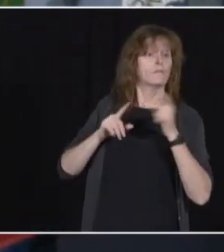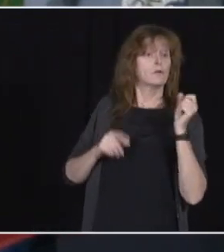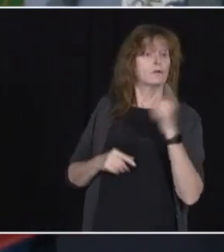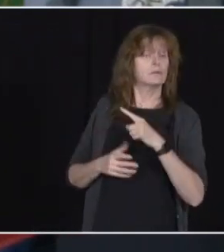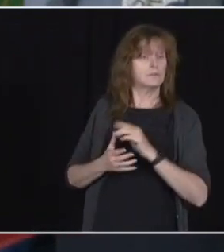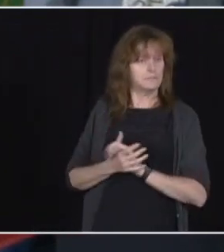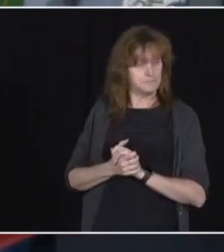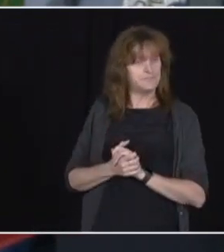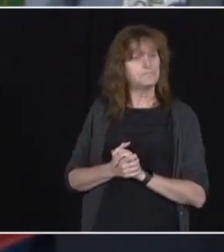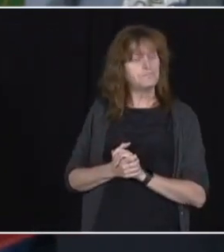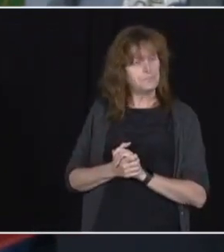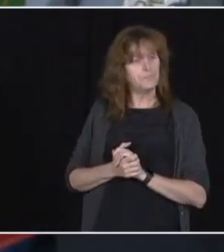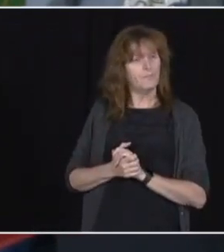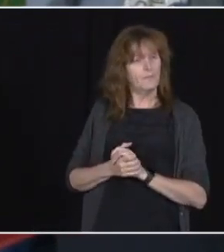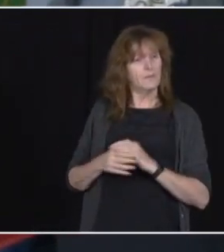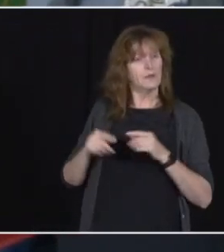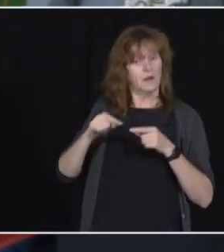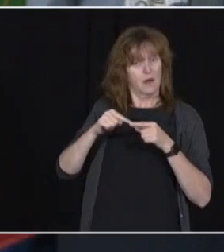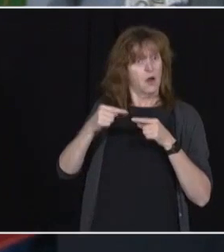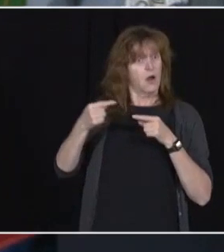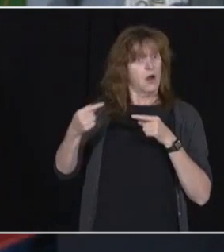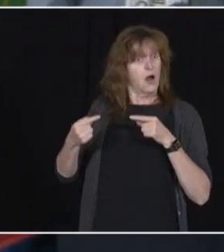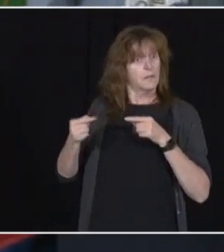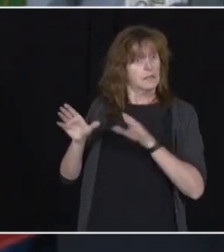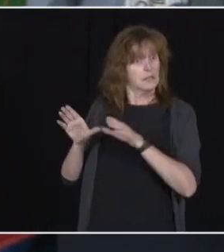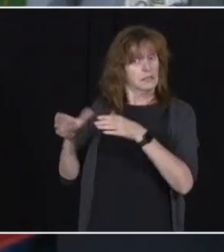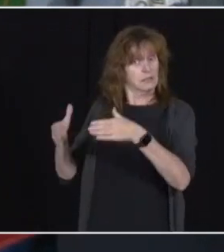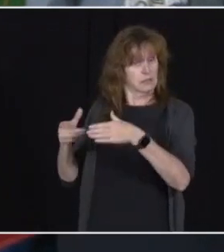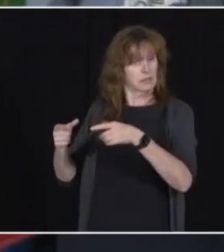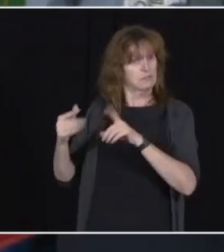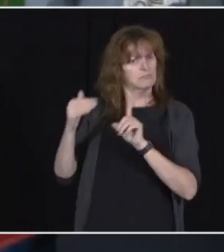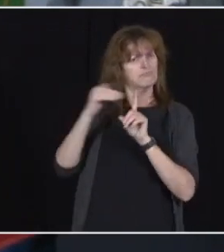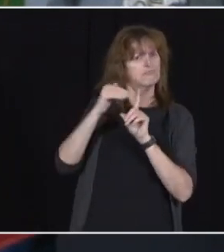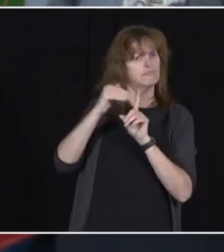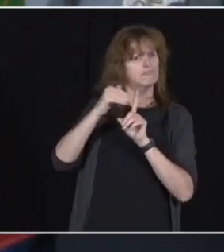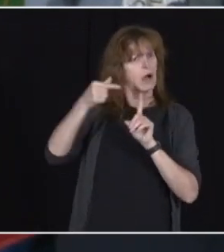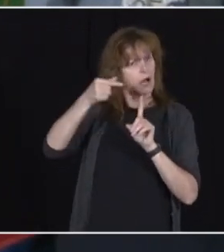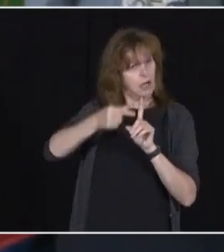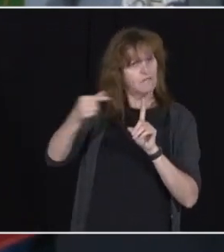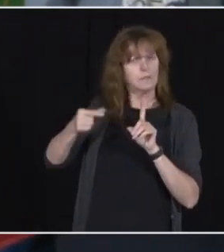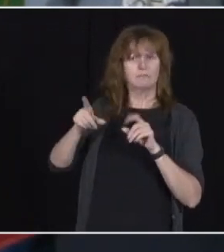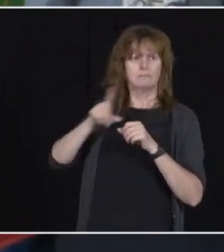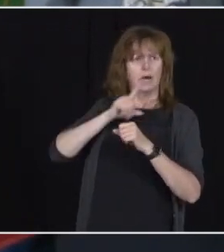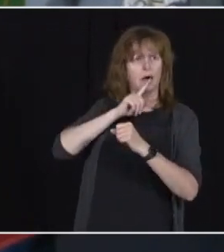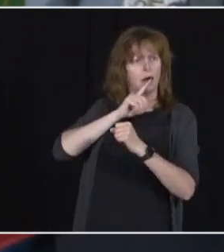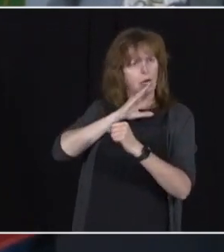The opposition numbers have called your government to .